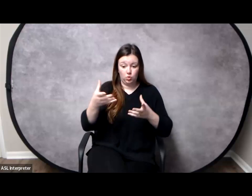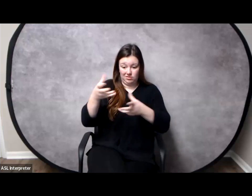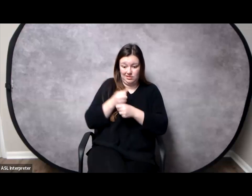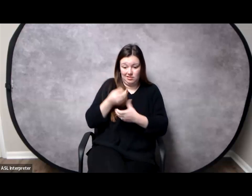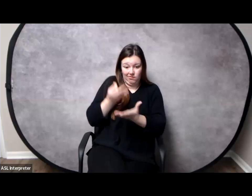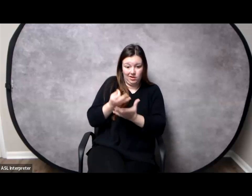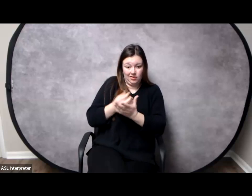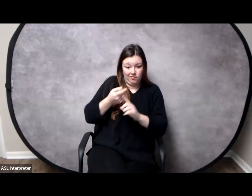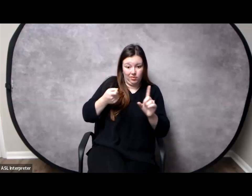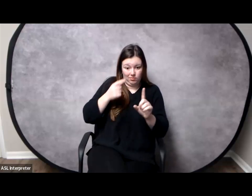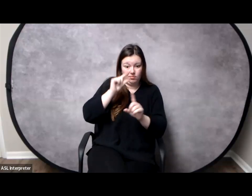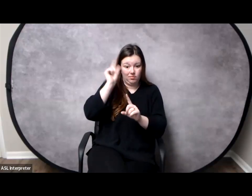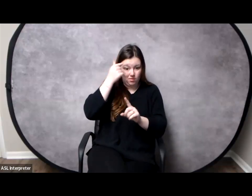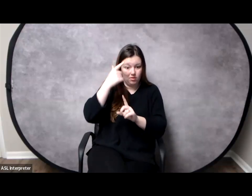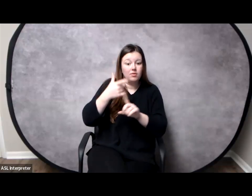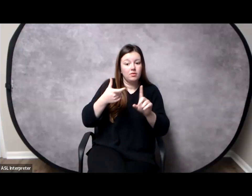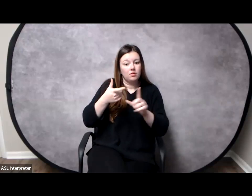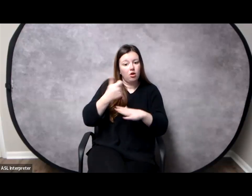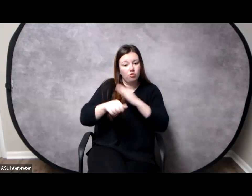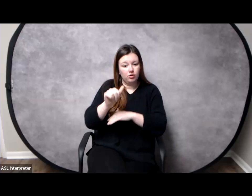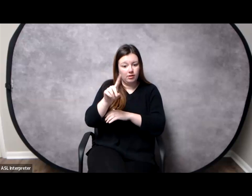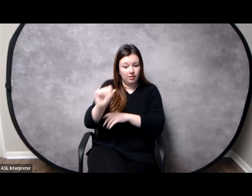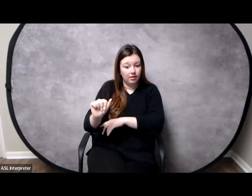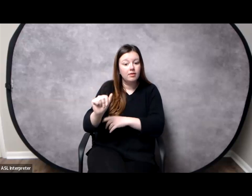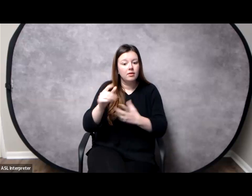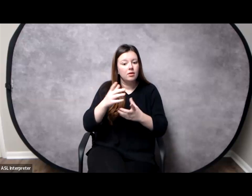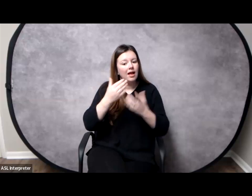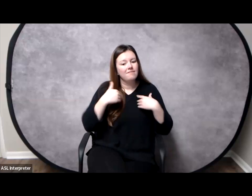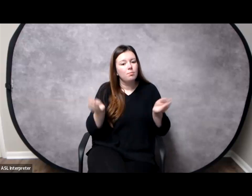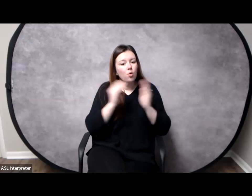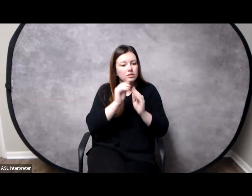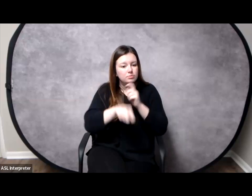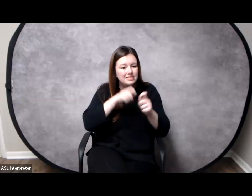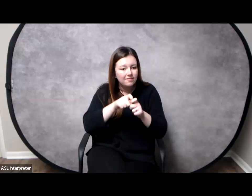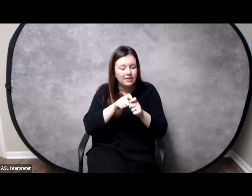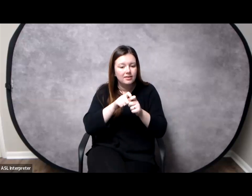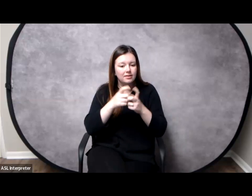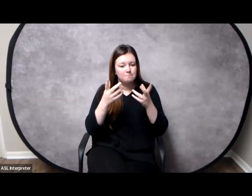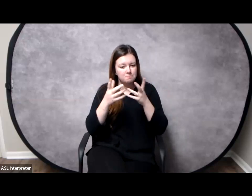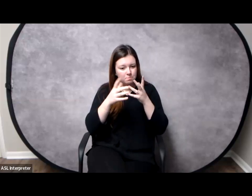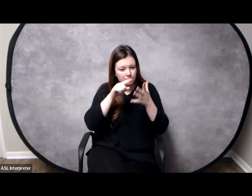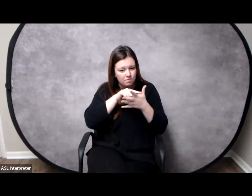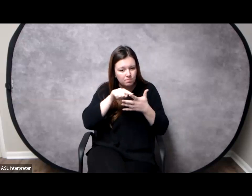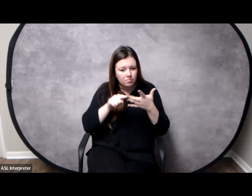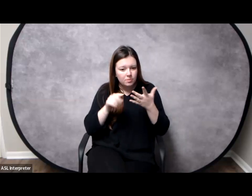some specific information about where they may be able to enforce these rights. What does it look like?